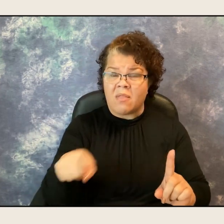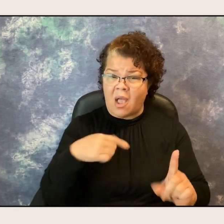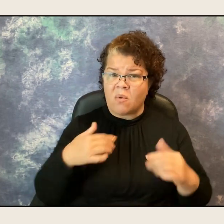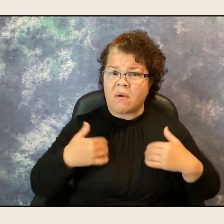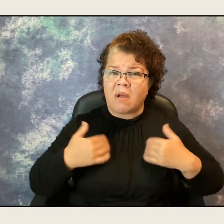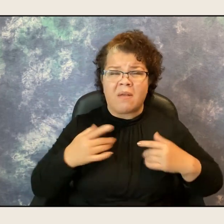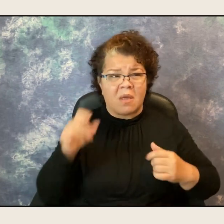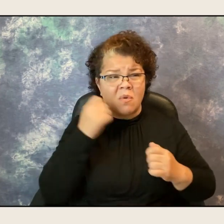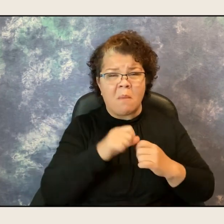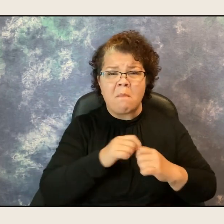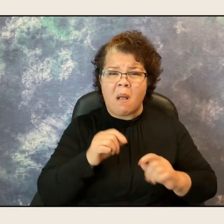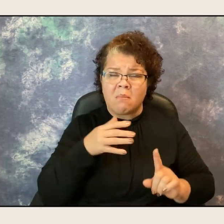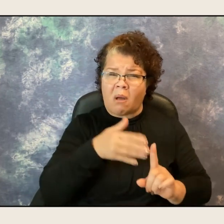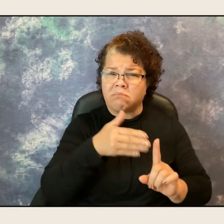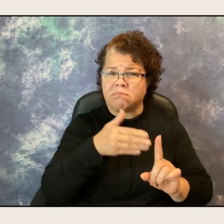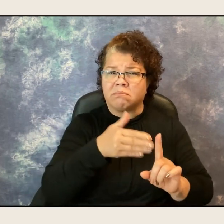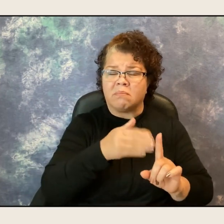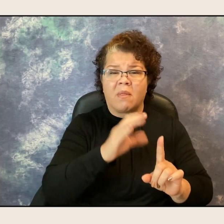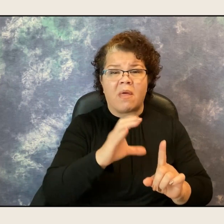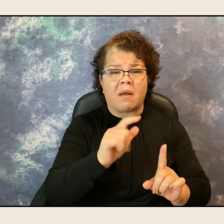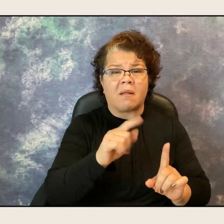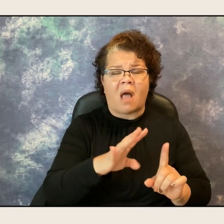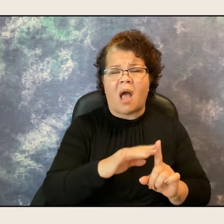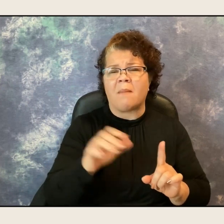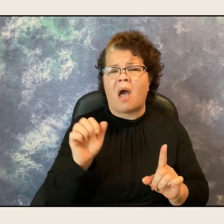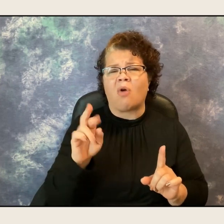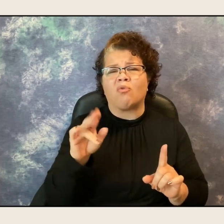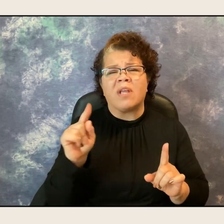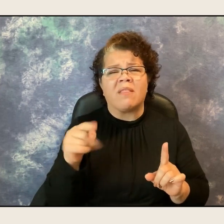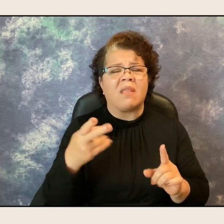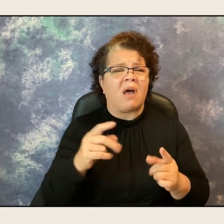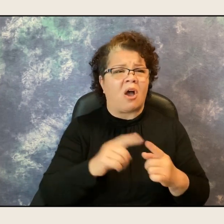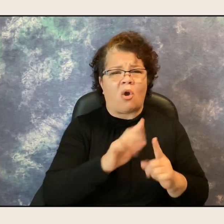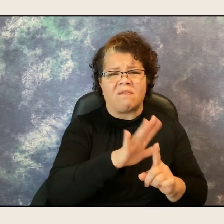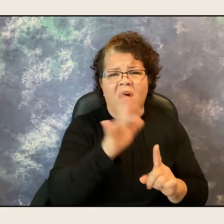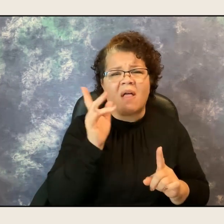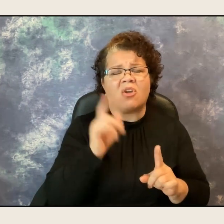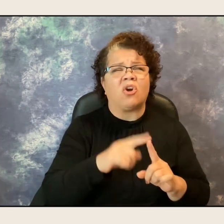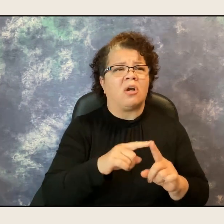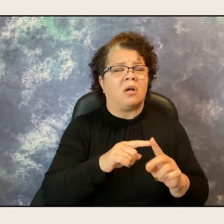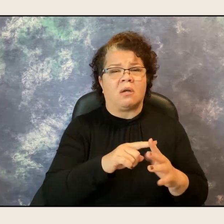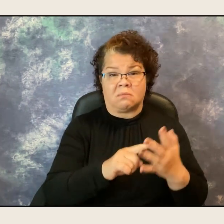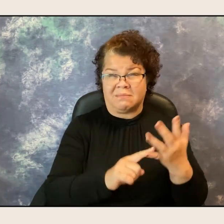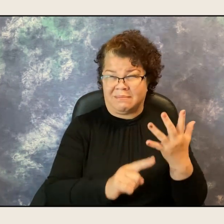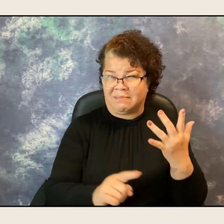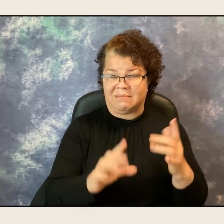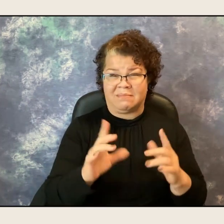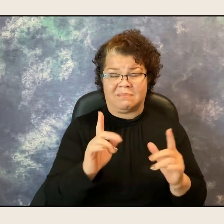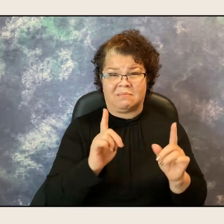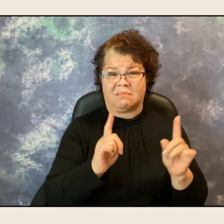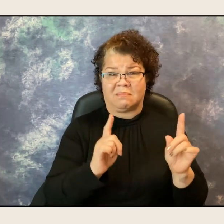You name everybody from Aretha Franklin and her father, to everybody had come there and it's been buried.